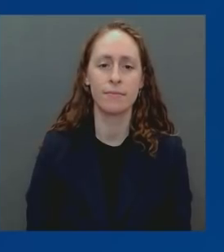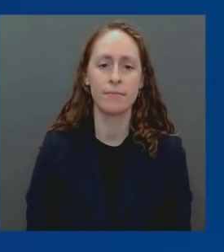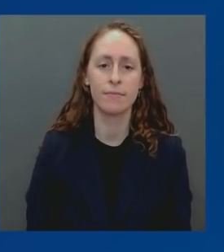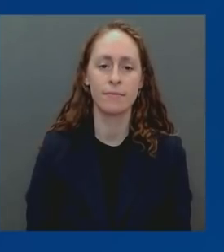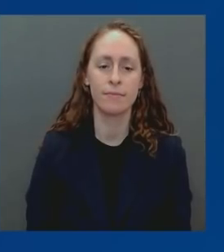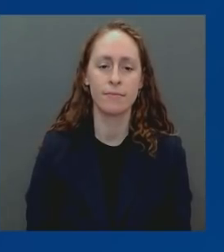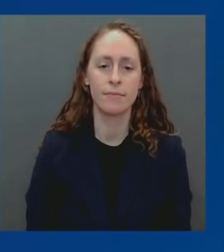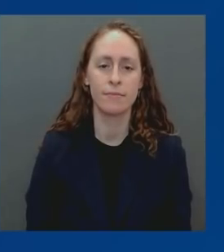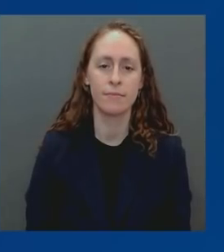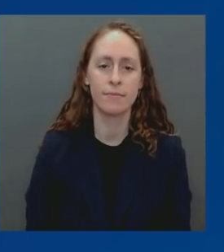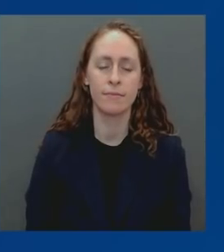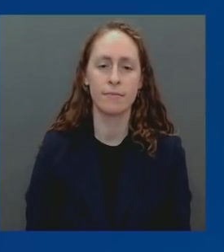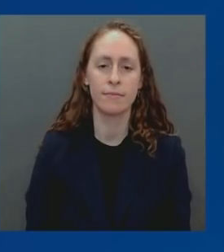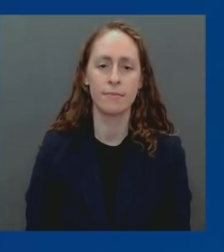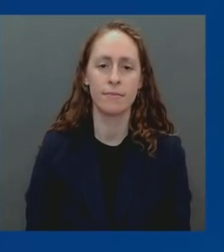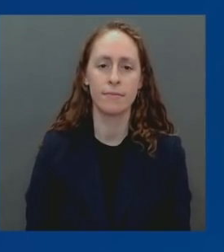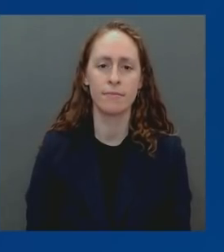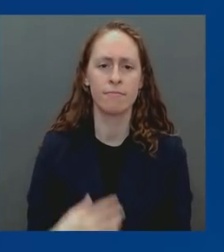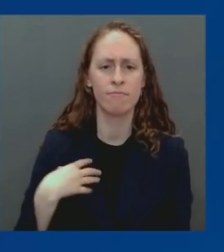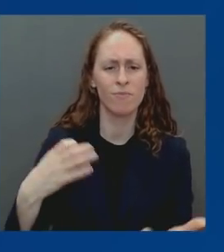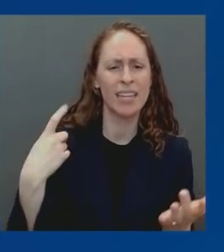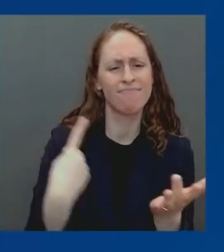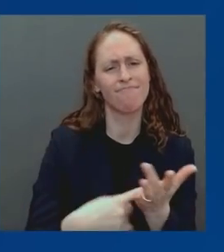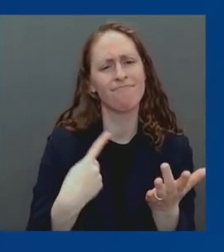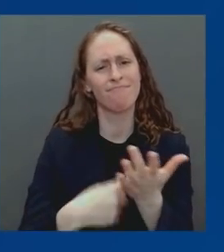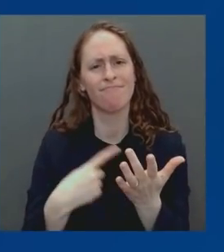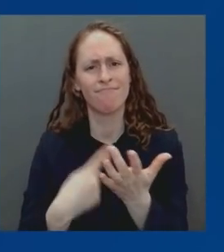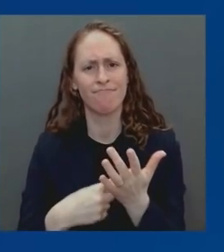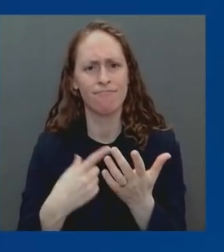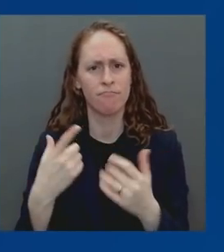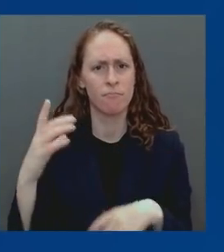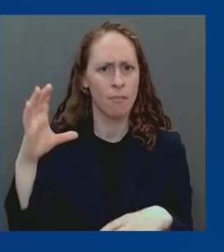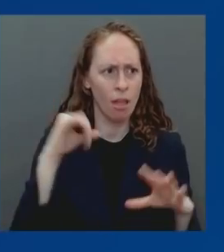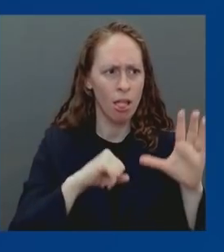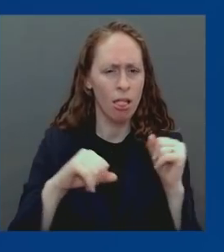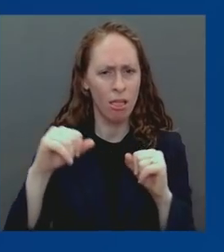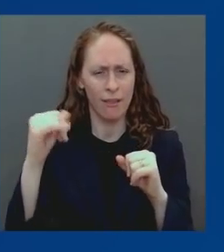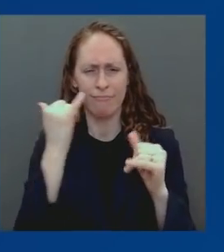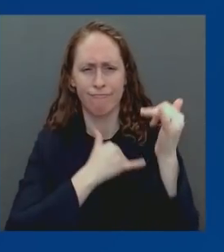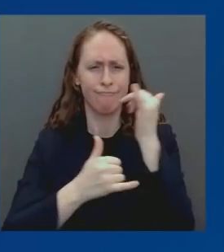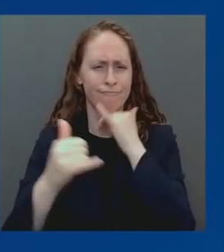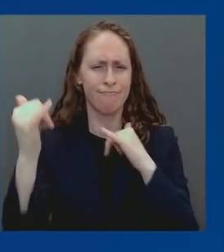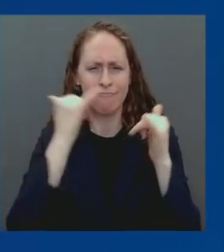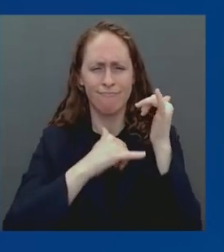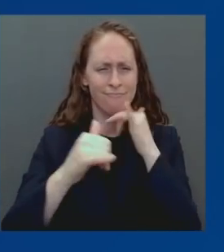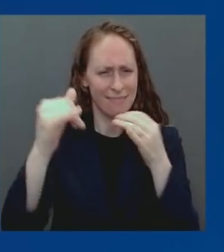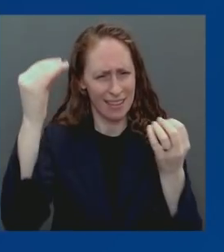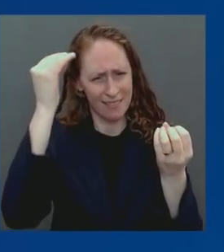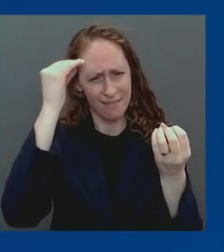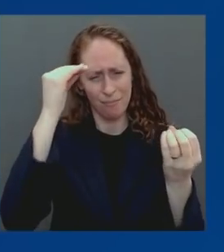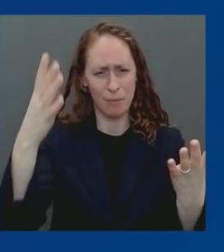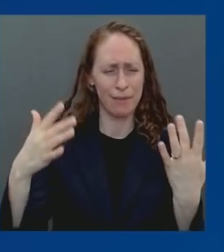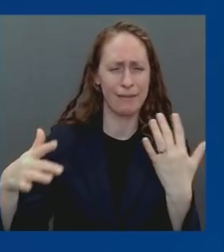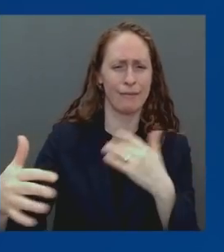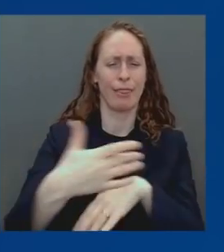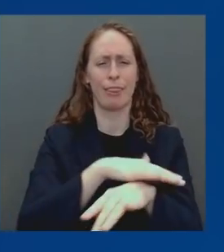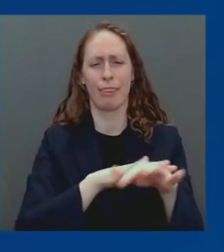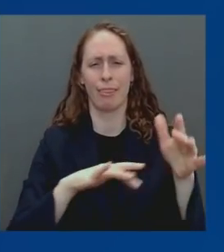and the result of misinformation, and that is whether vaccination negatively impacts